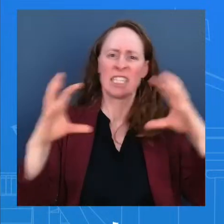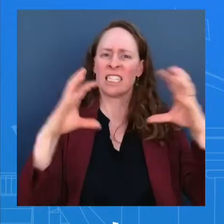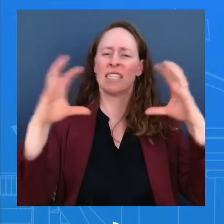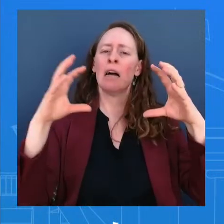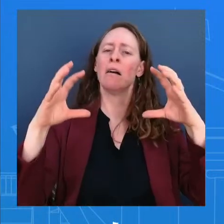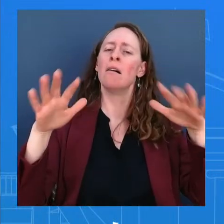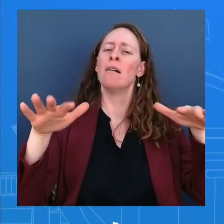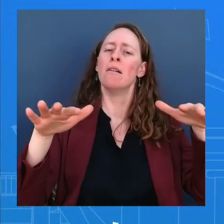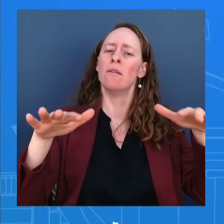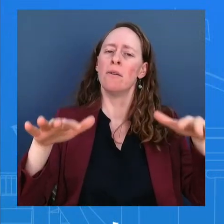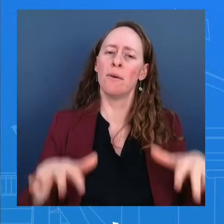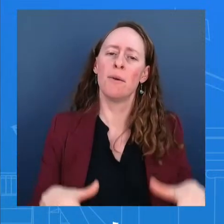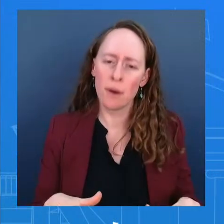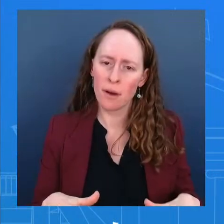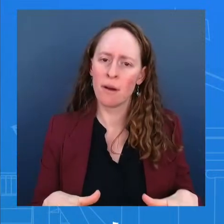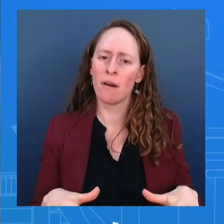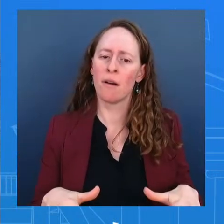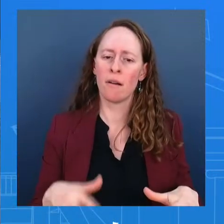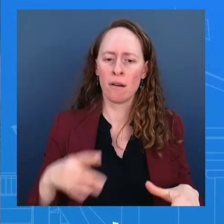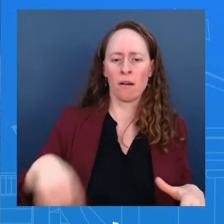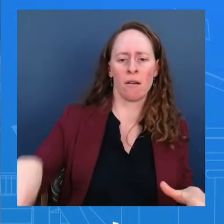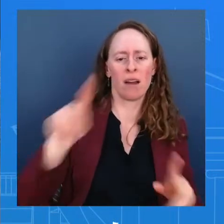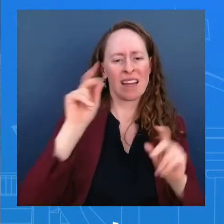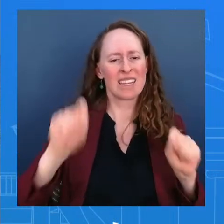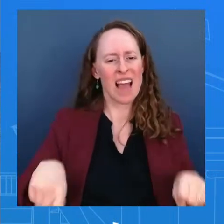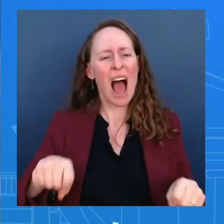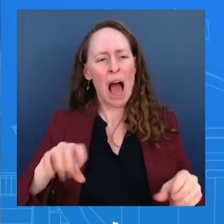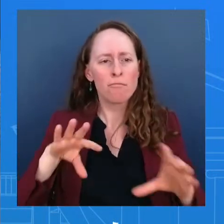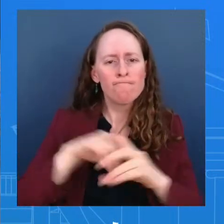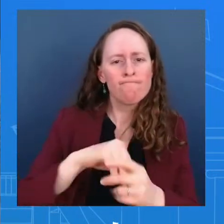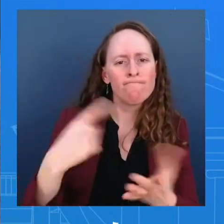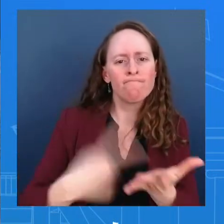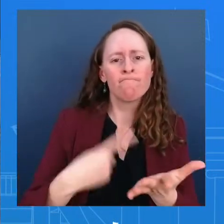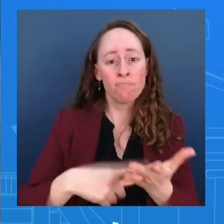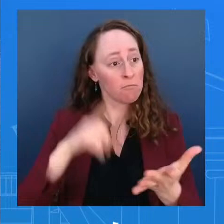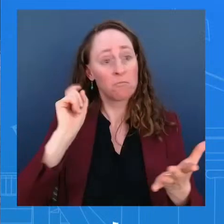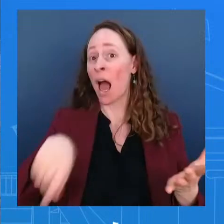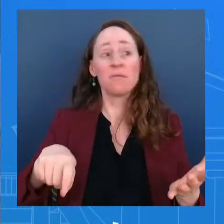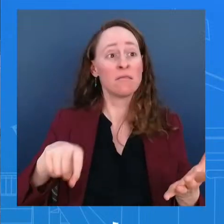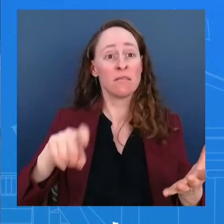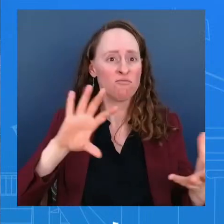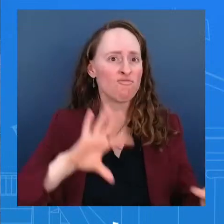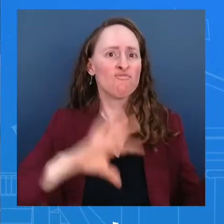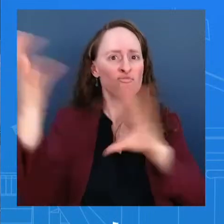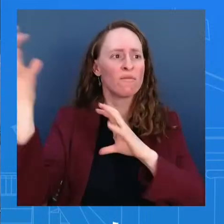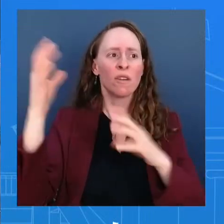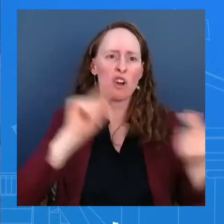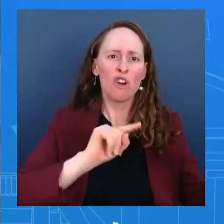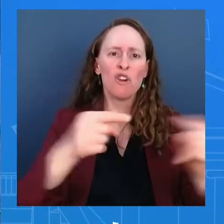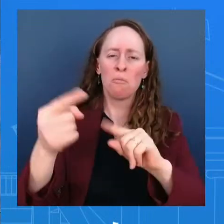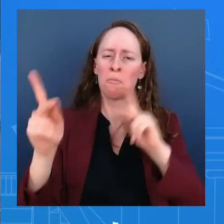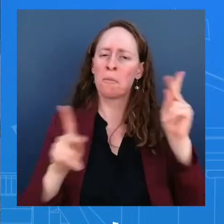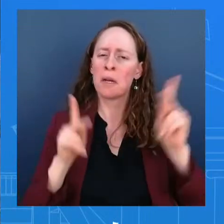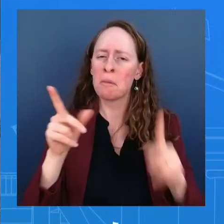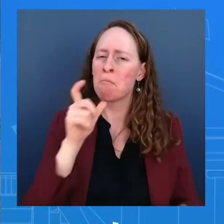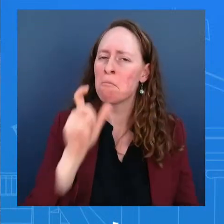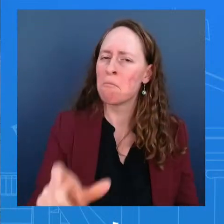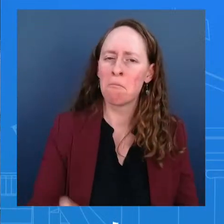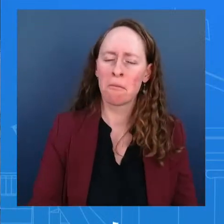to express themselves. The Press: And lastly, Sub-Saharan Africa has a large piece of national security connected to it.